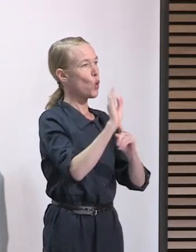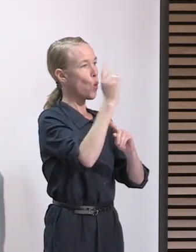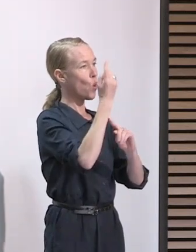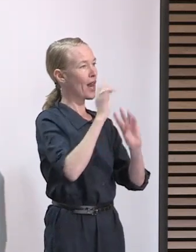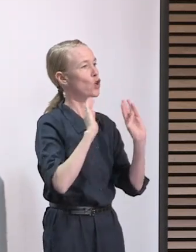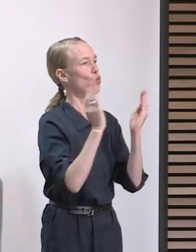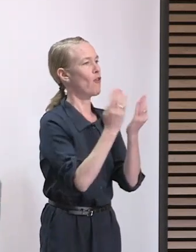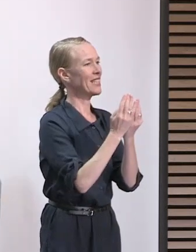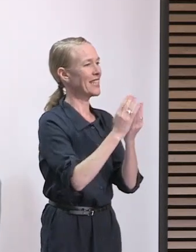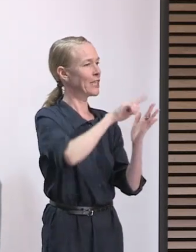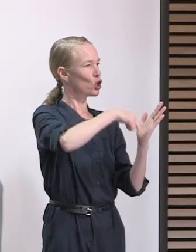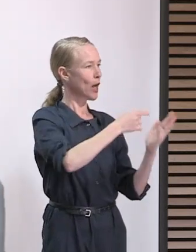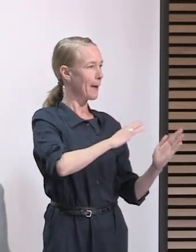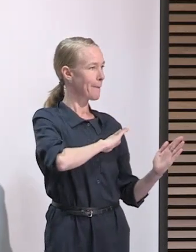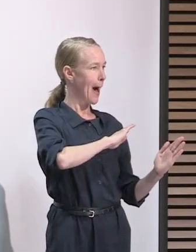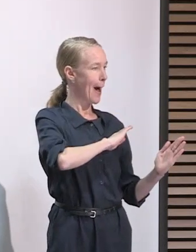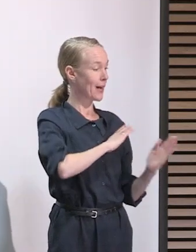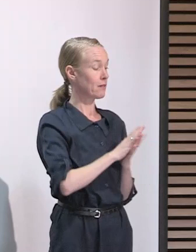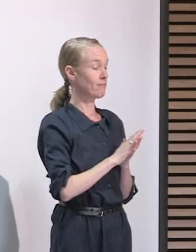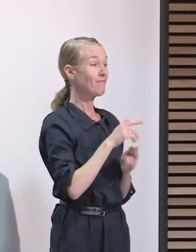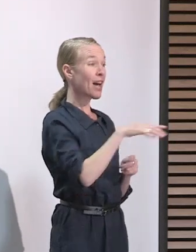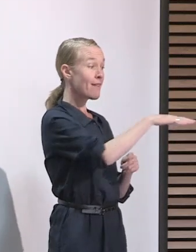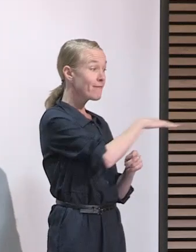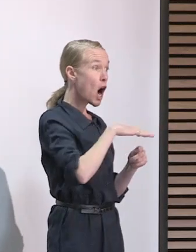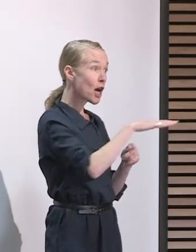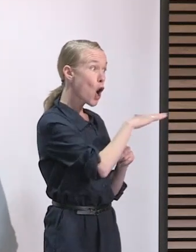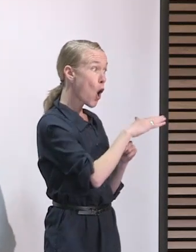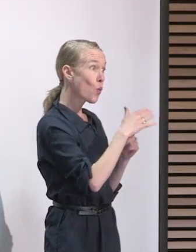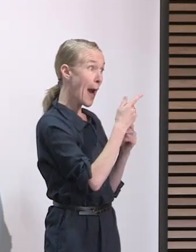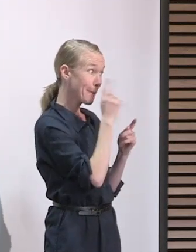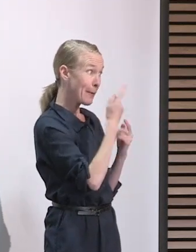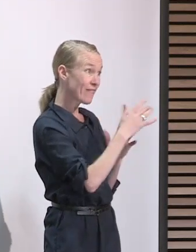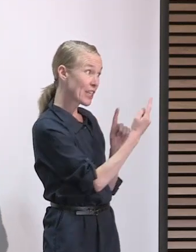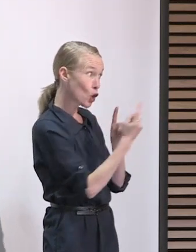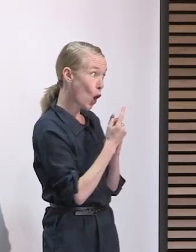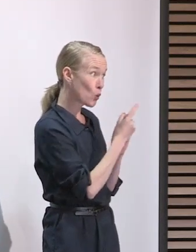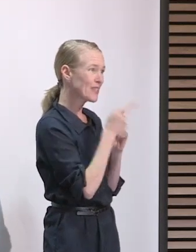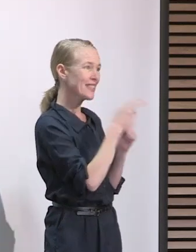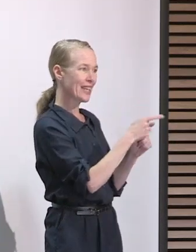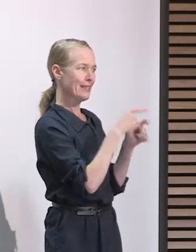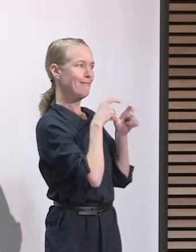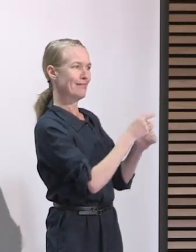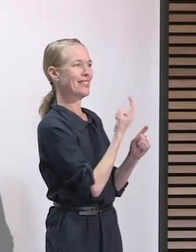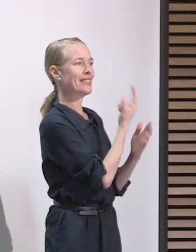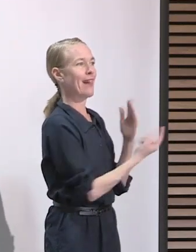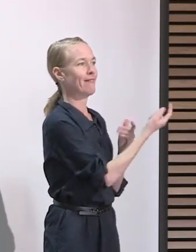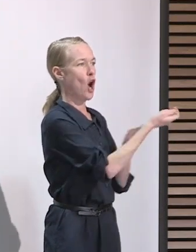positive for COVID-19 in Tokoroa are being transferred to the Auckland quarantine